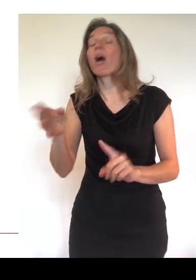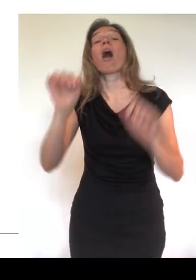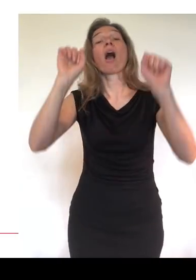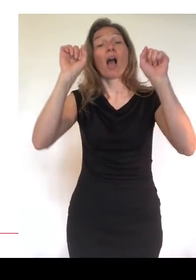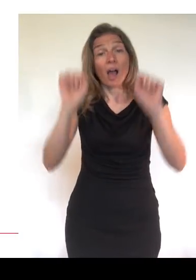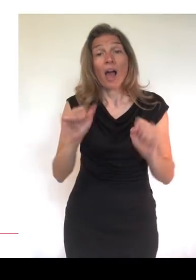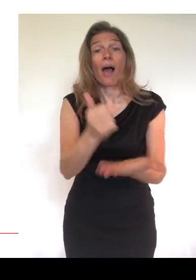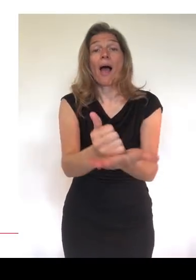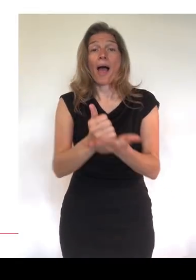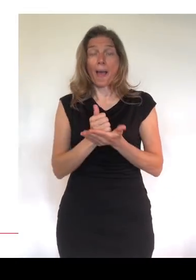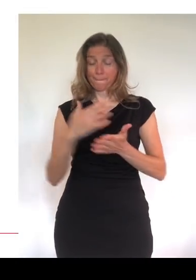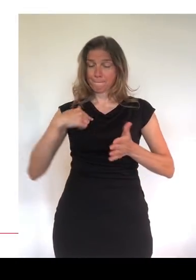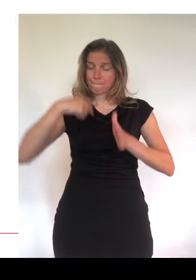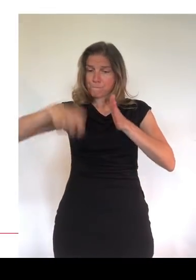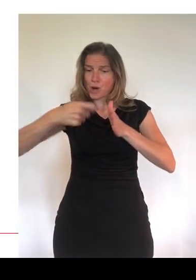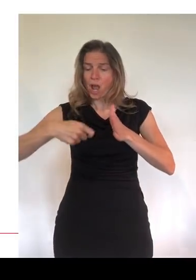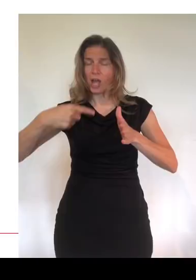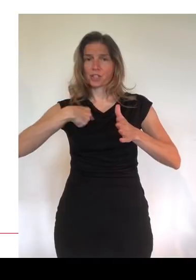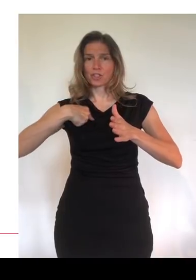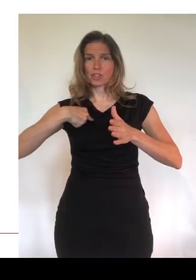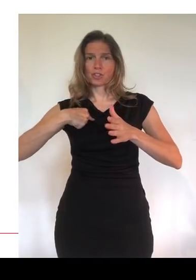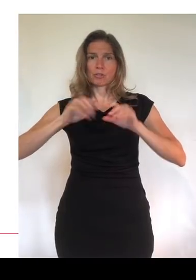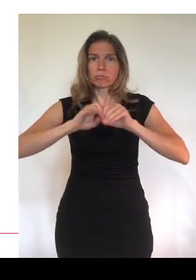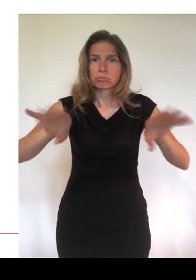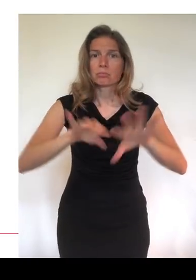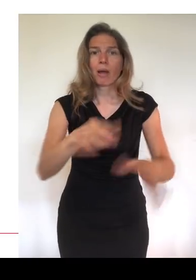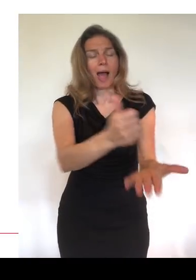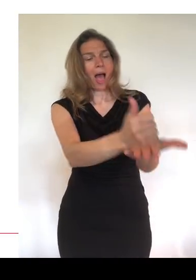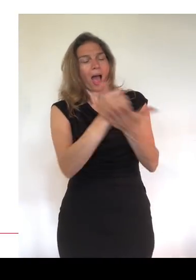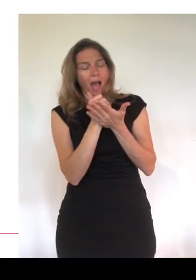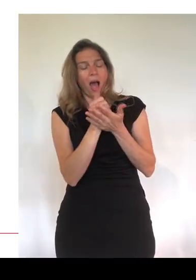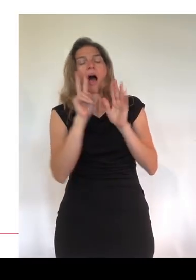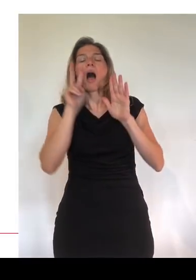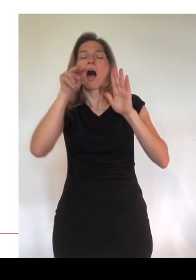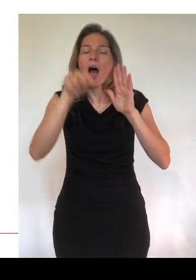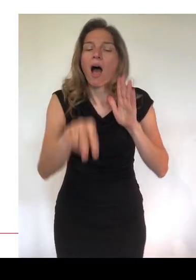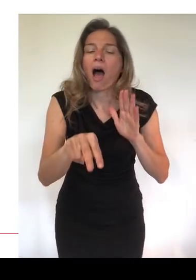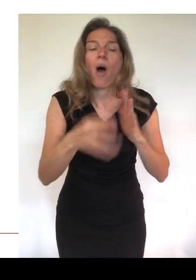and you can learn from it and you can create new interventions or new projects